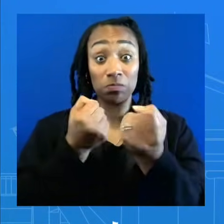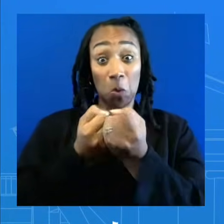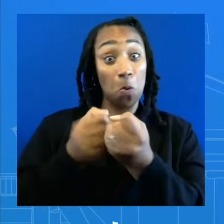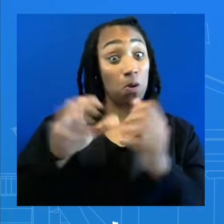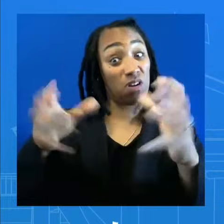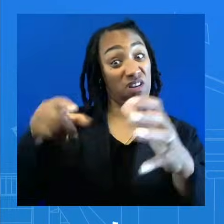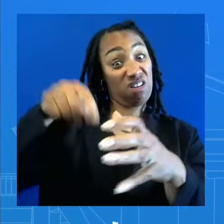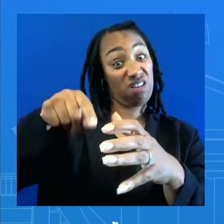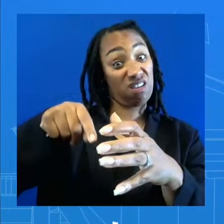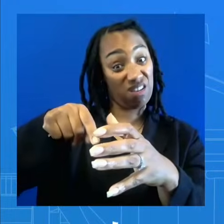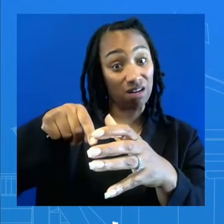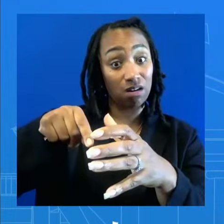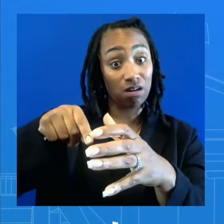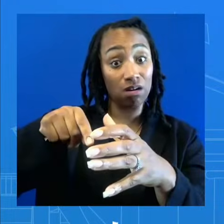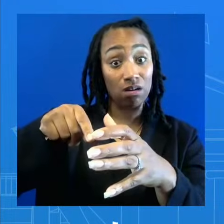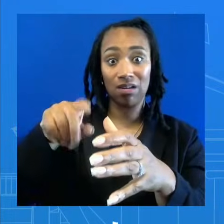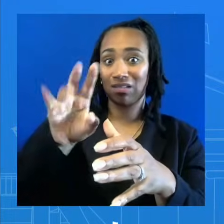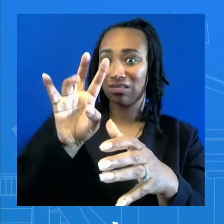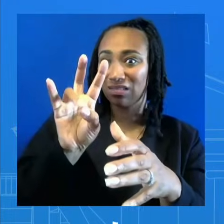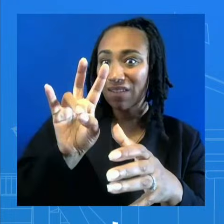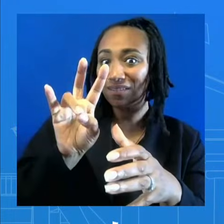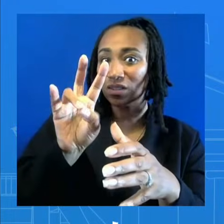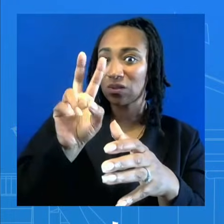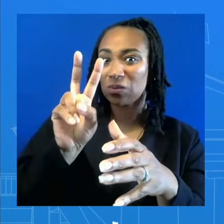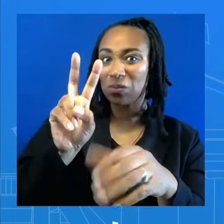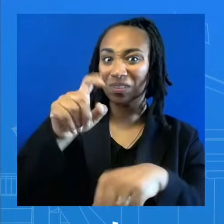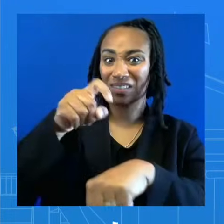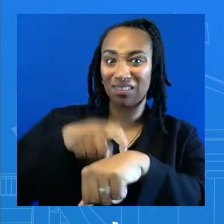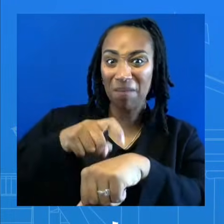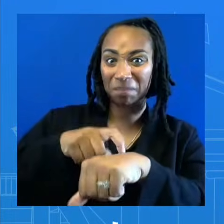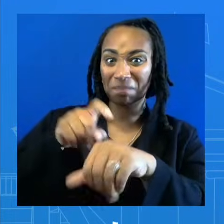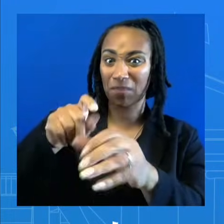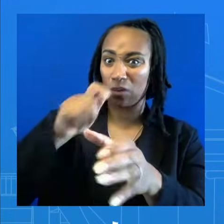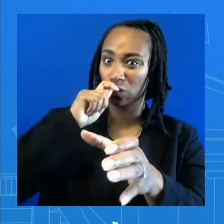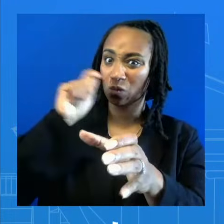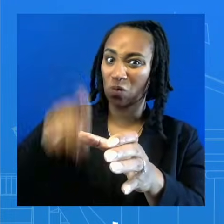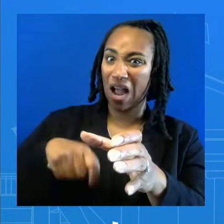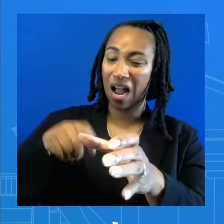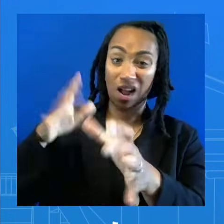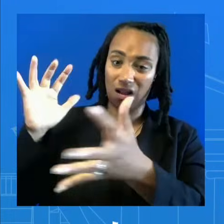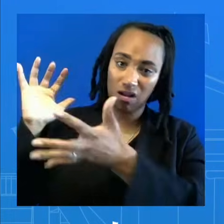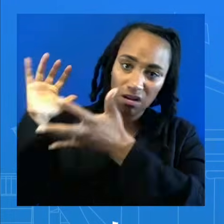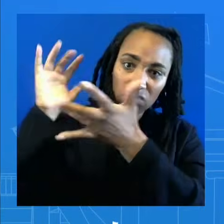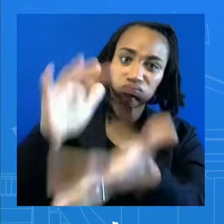by the United States. And as the president made clear, we're going to continue to provide additional packages